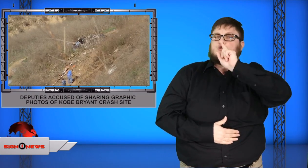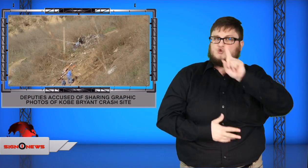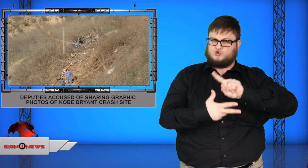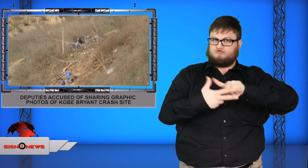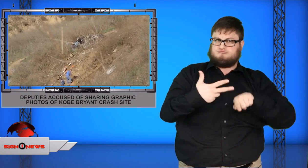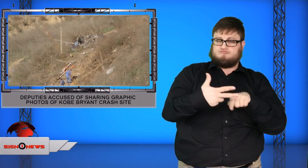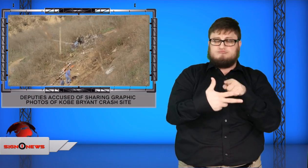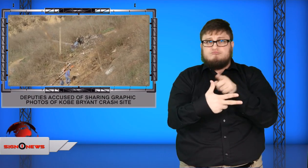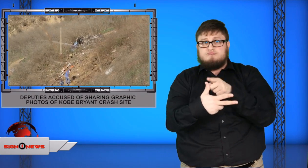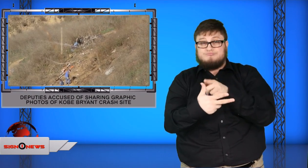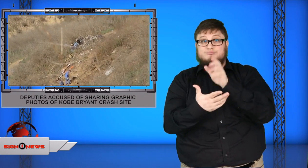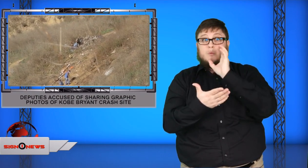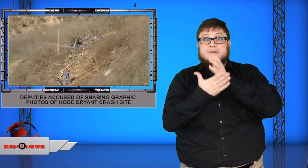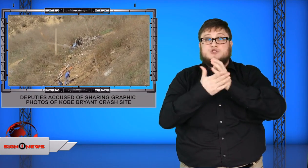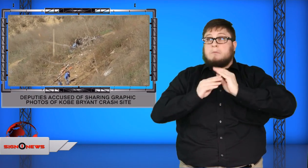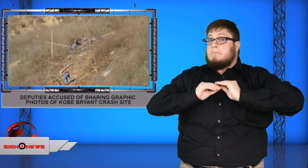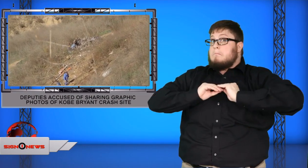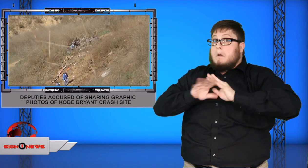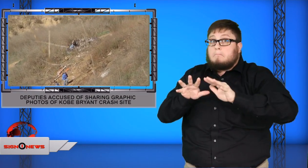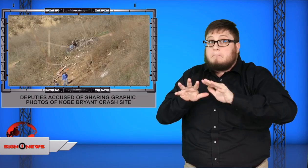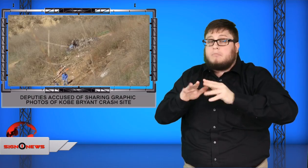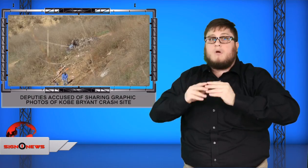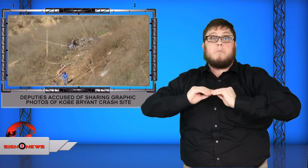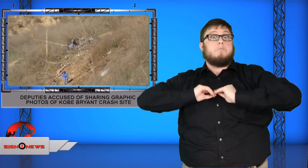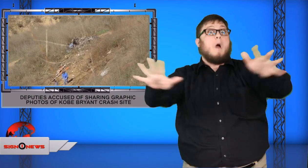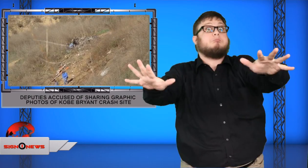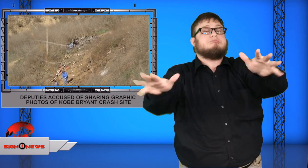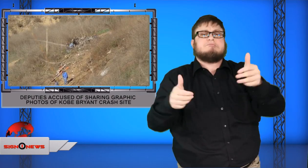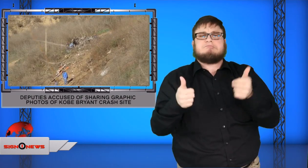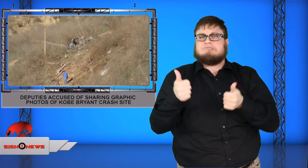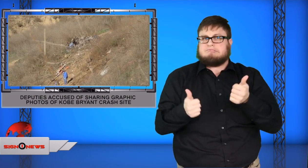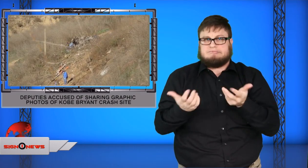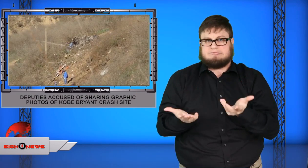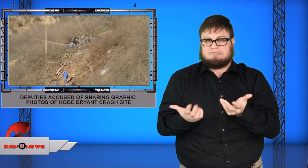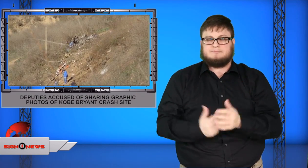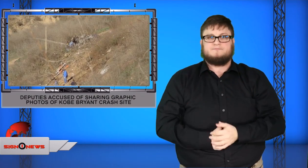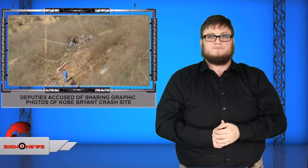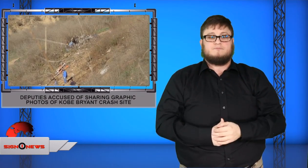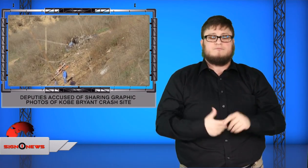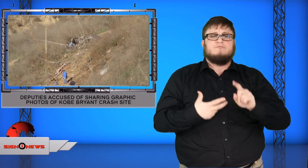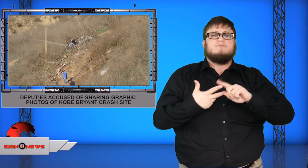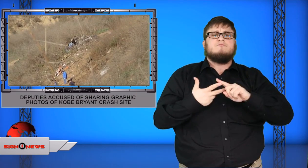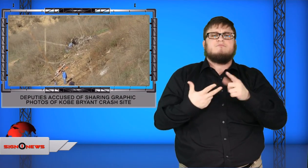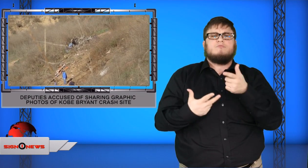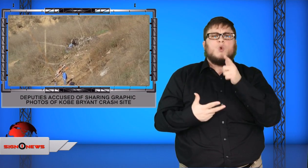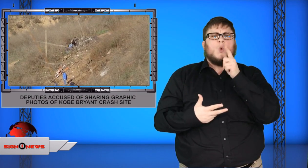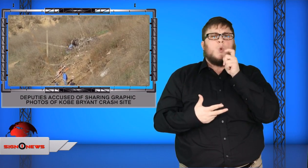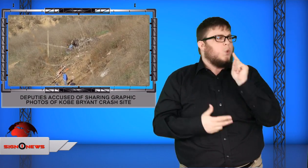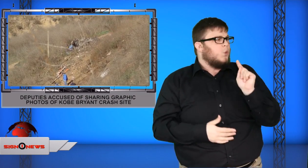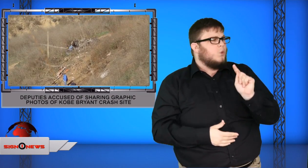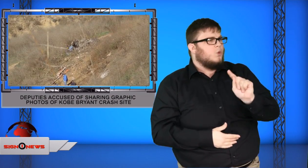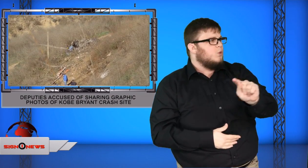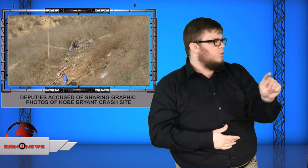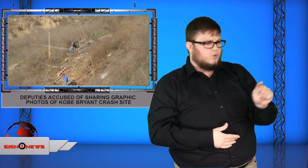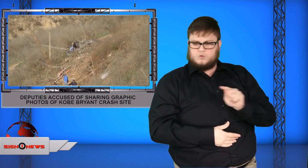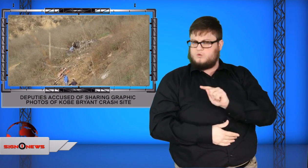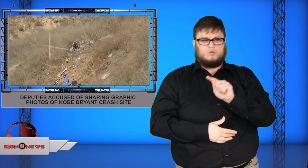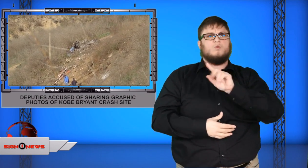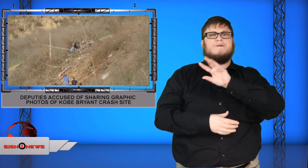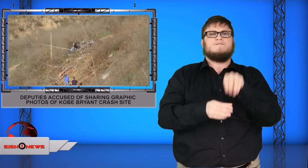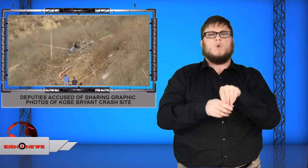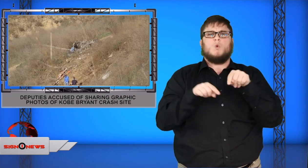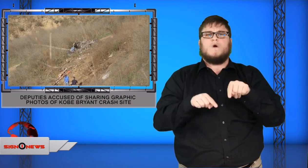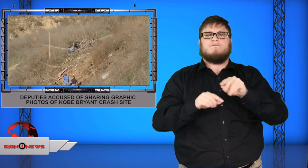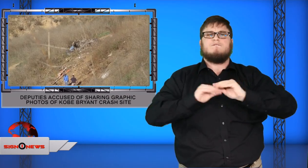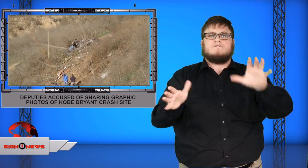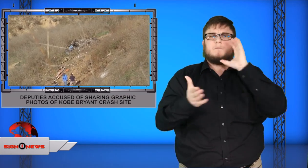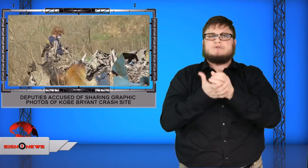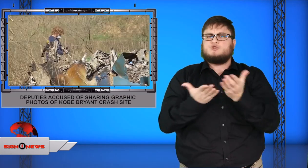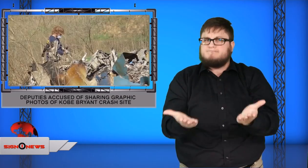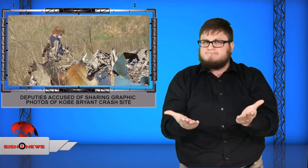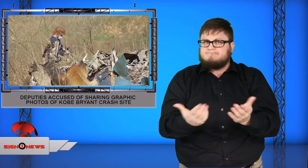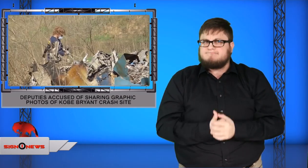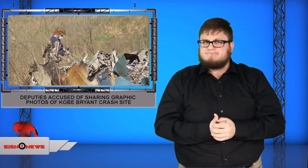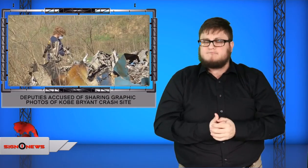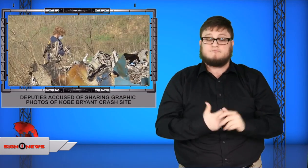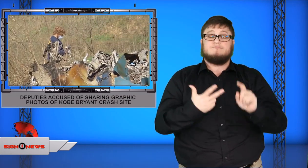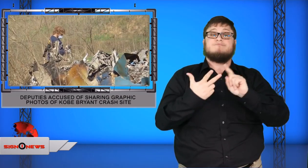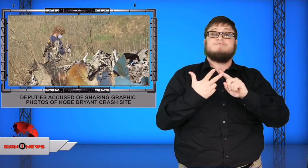It's unclear how widely the photos might've been disseminated, who exactly was involved,